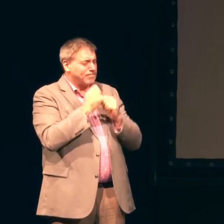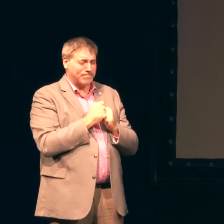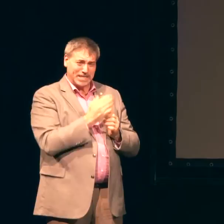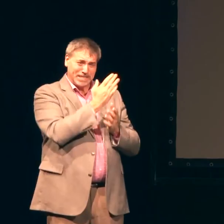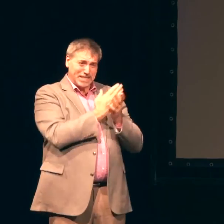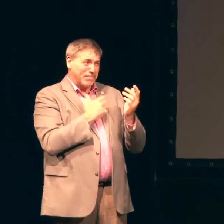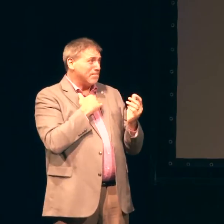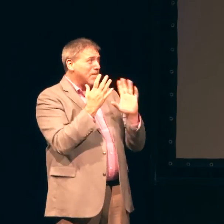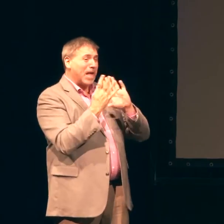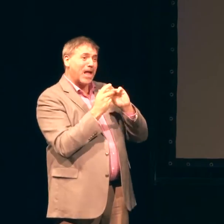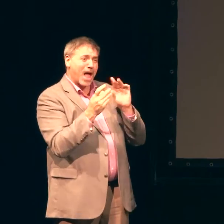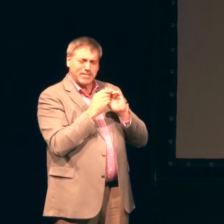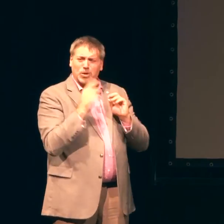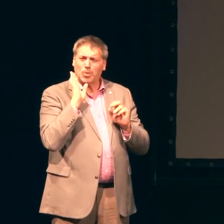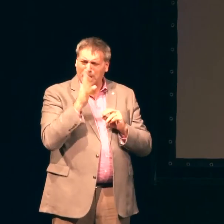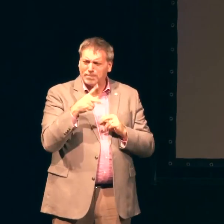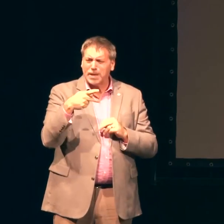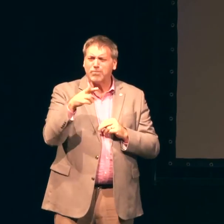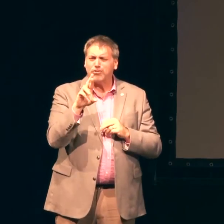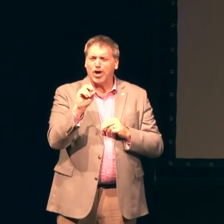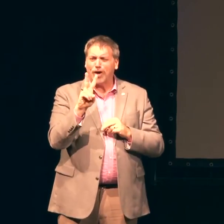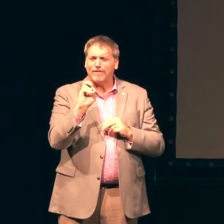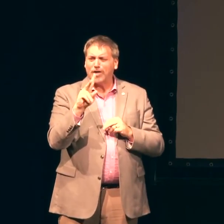things with you, share some thoughts with you.